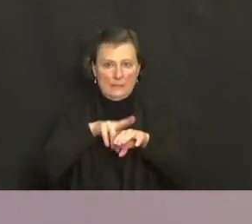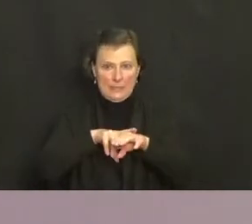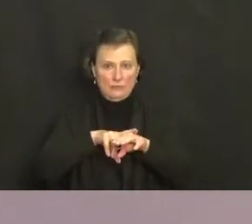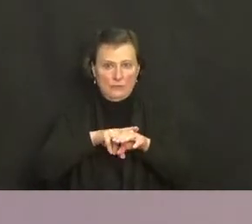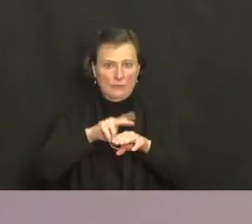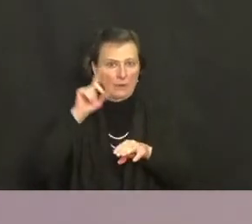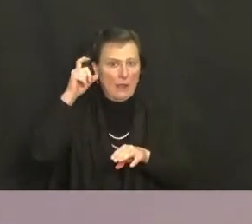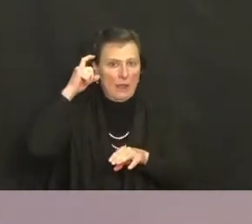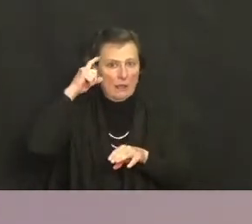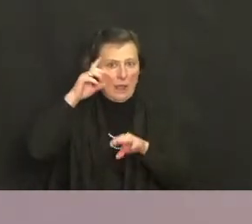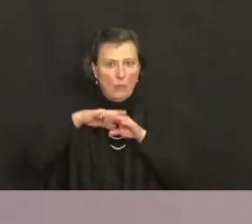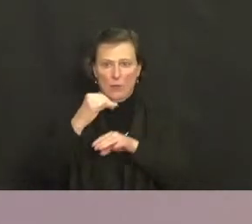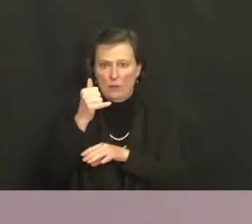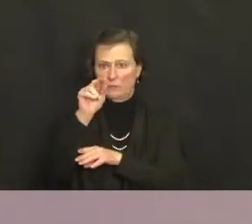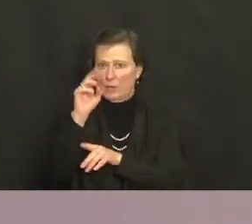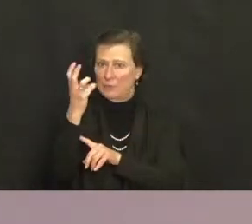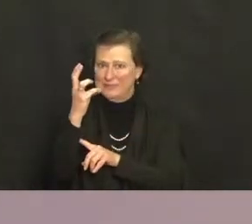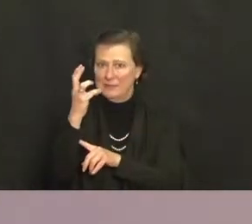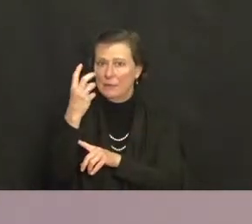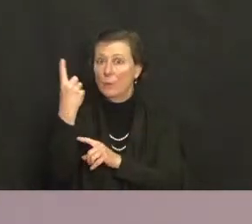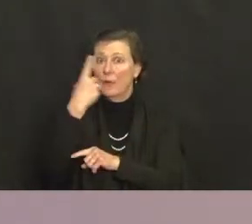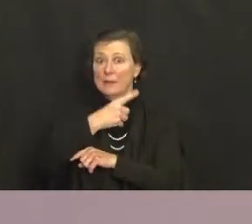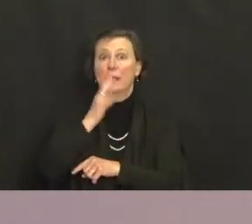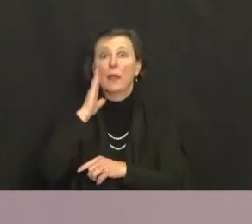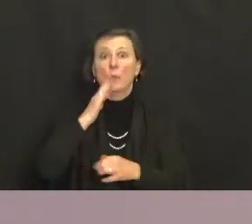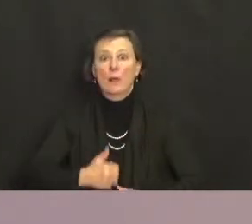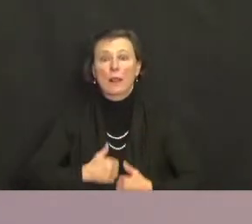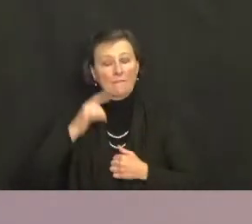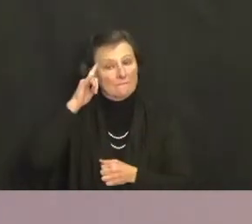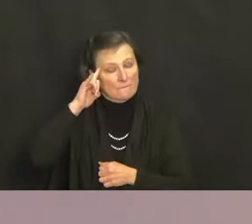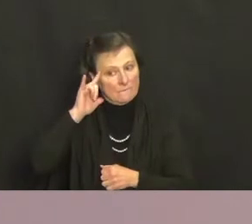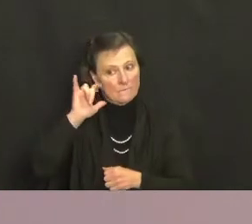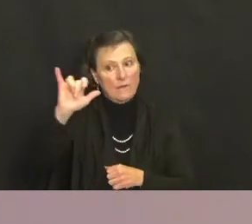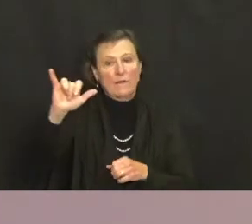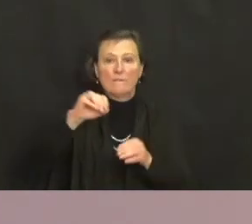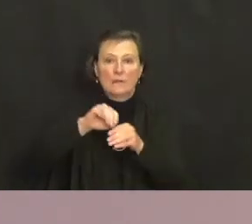A day that will live in infamy.